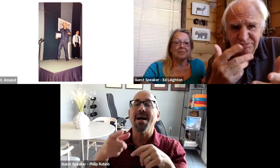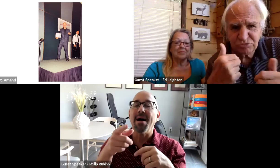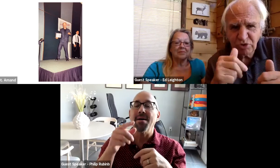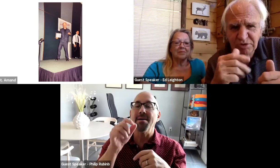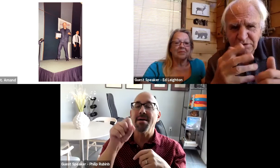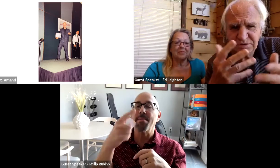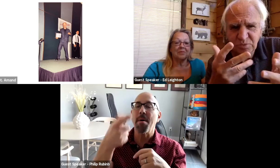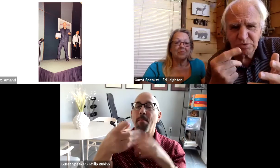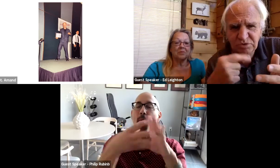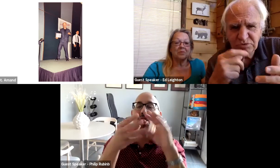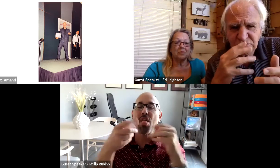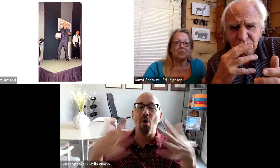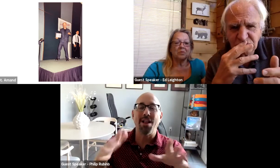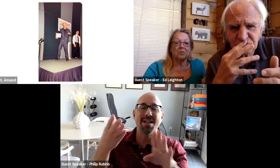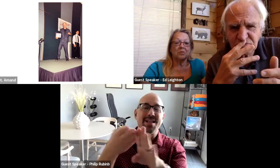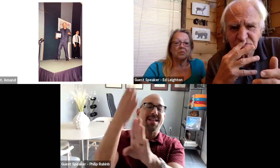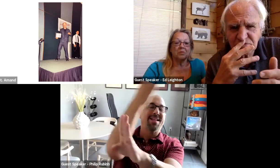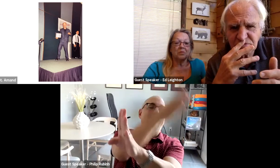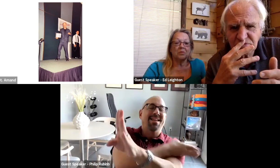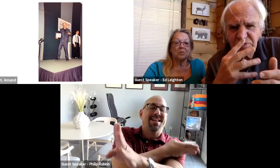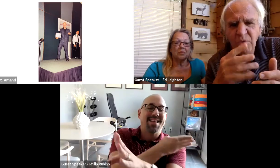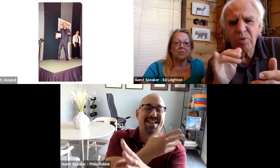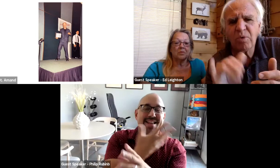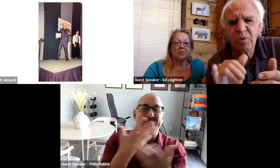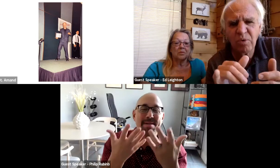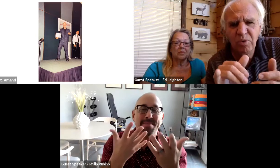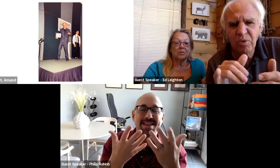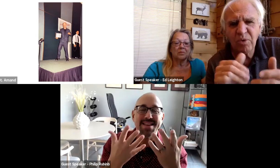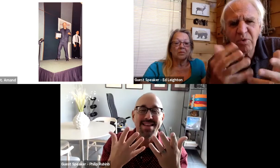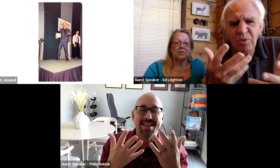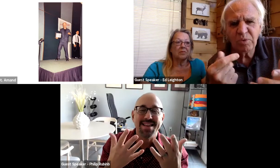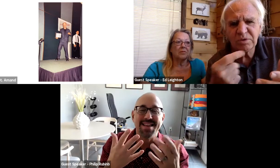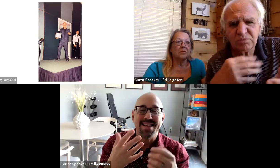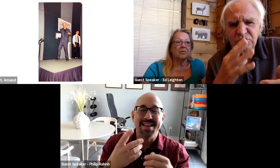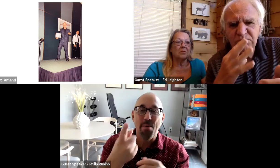Philip: He had an apartment there in San Francisco? Is that--oh, you know, maybe you've told all your story.